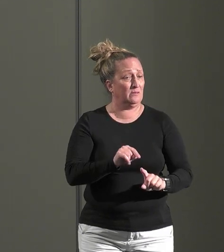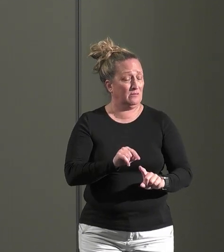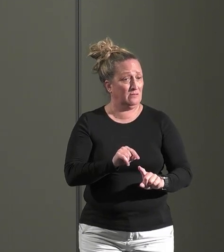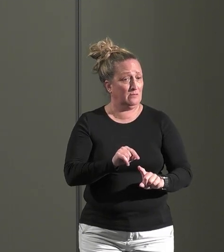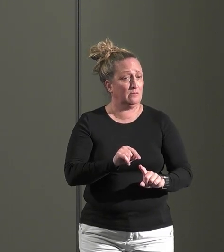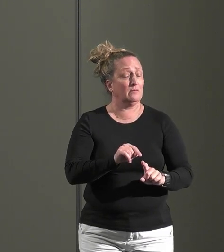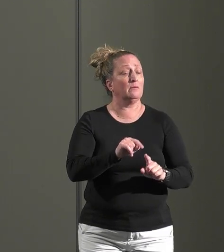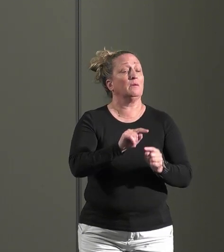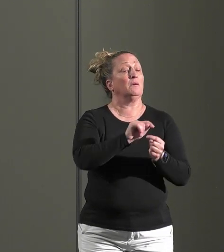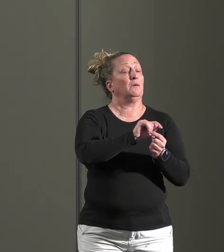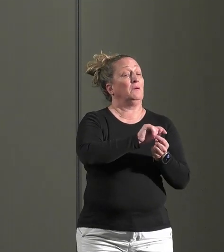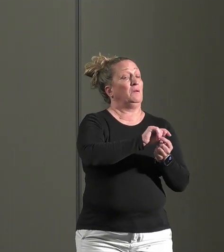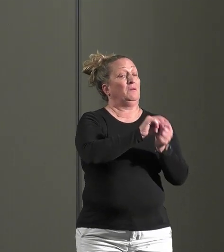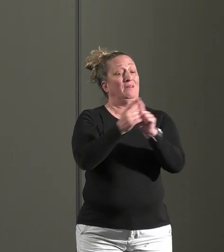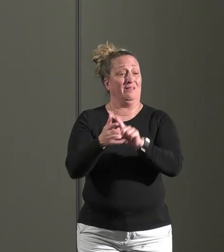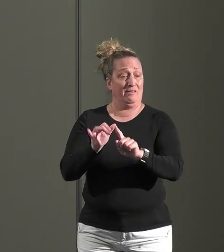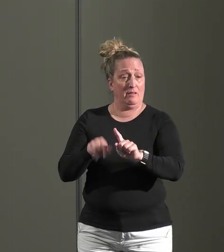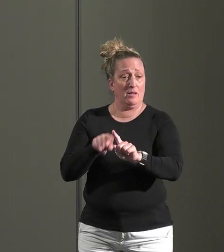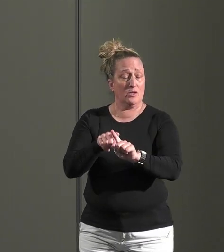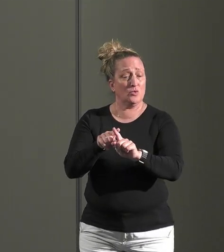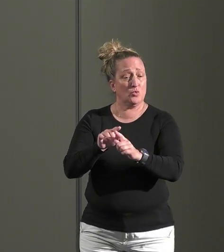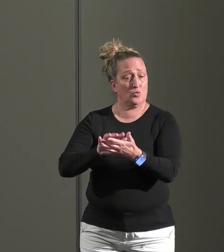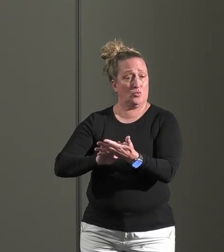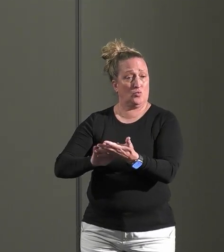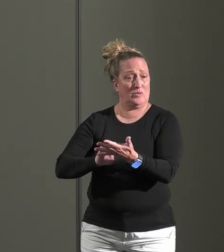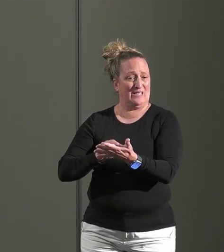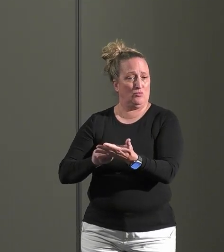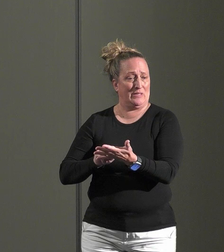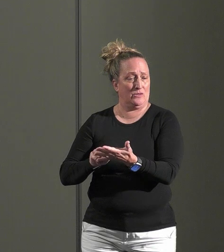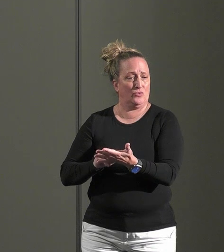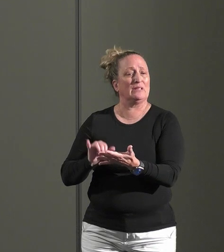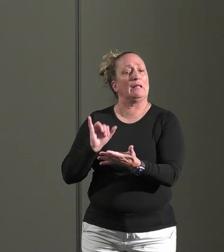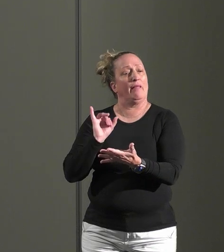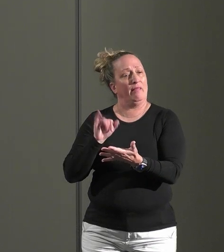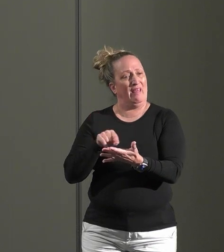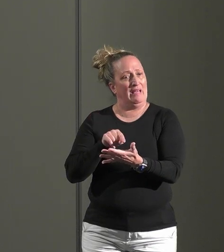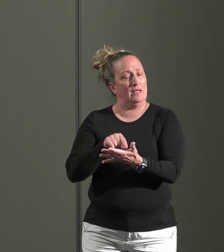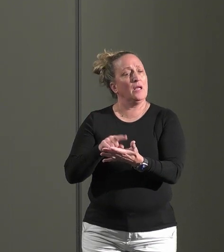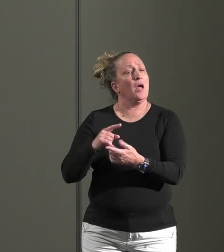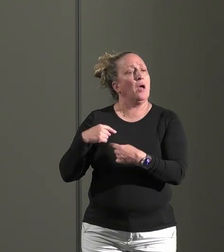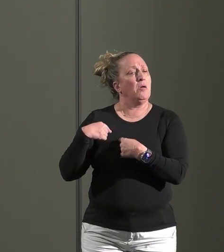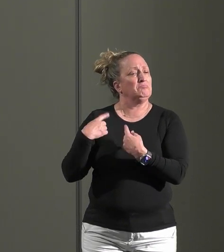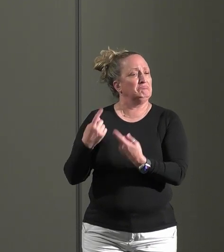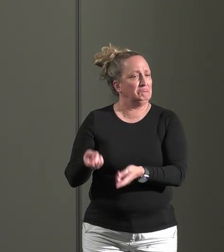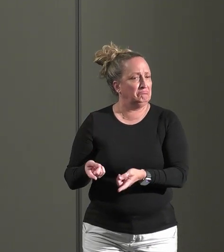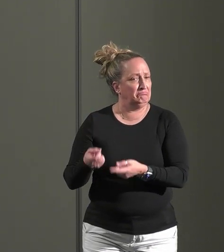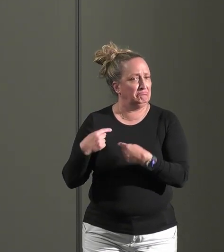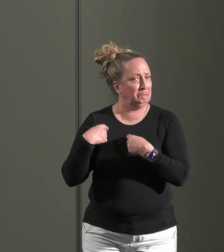and translate to the scene screen, that is the part that traditionally has not been a